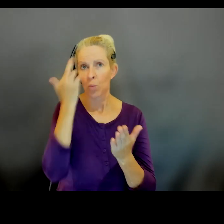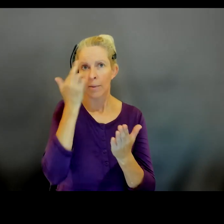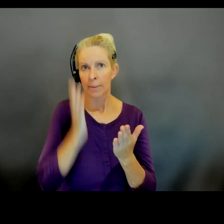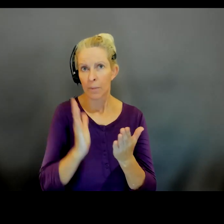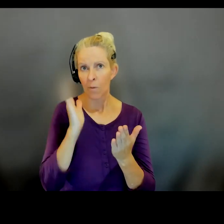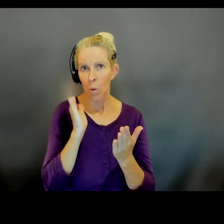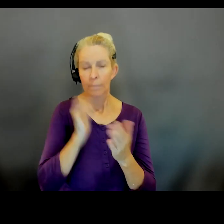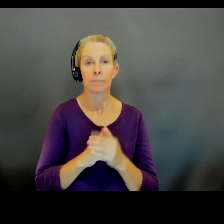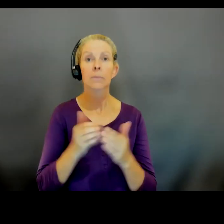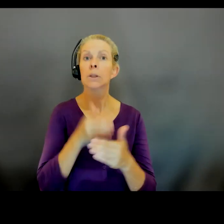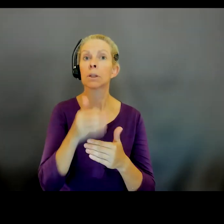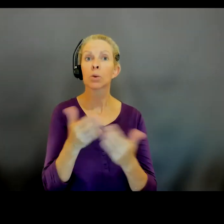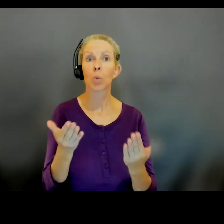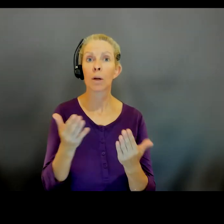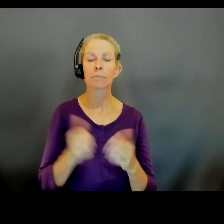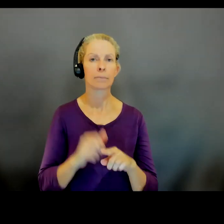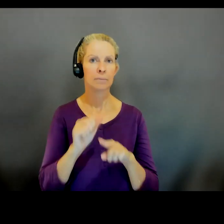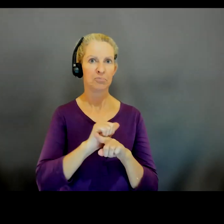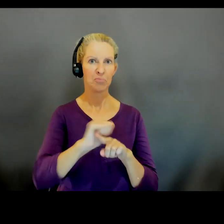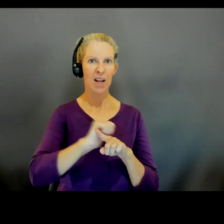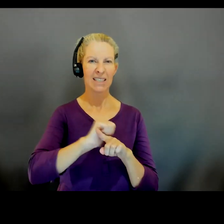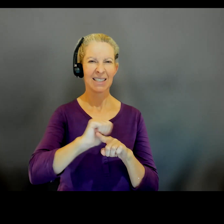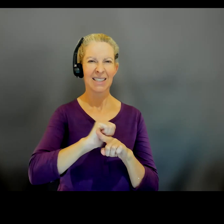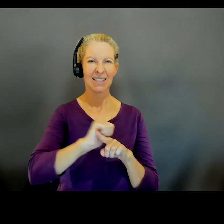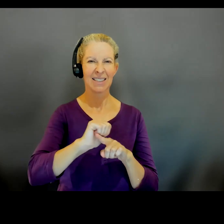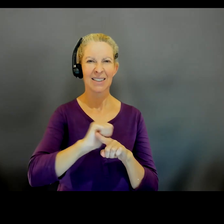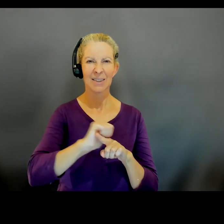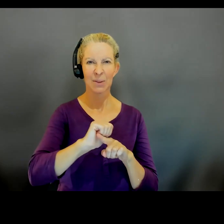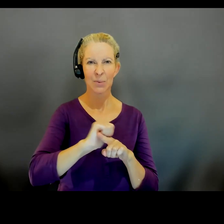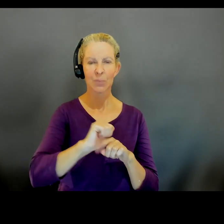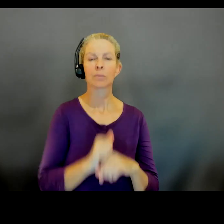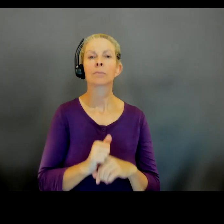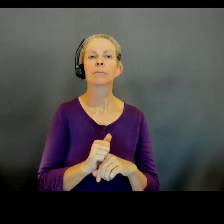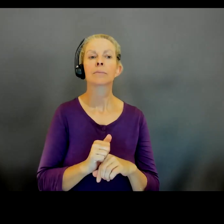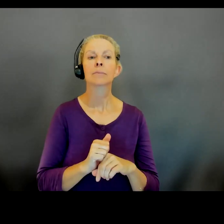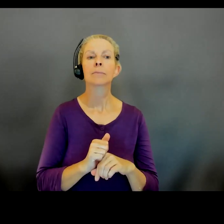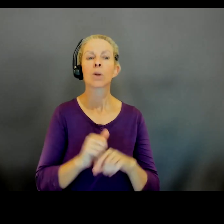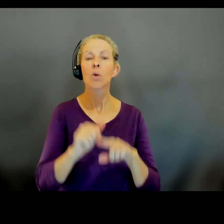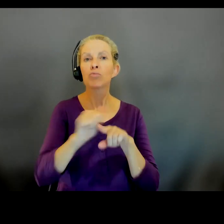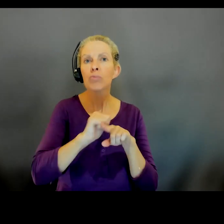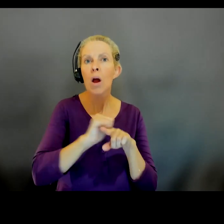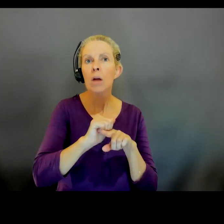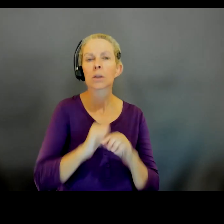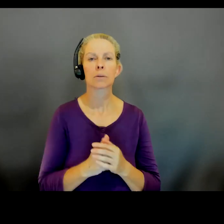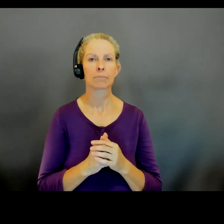Practice. Keep practicing what you do. Practice what you've learned during this conference and